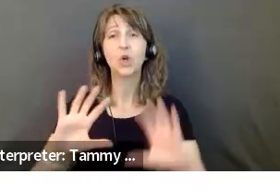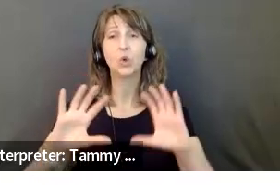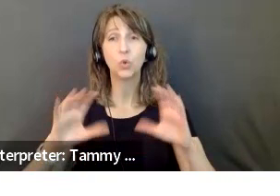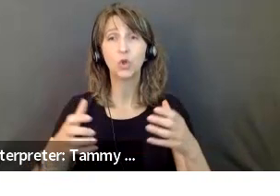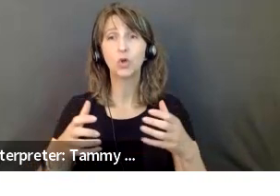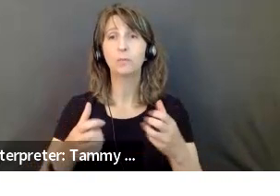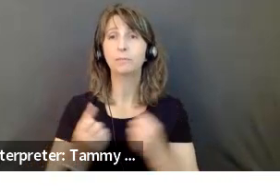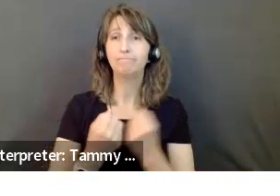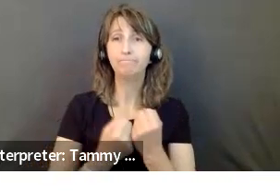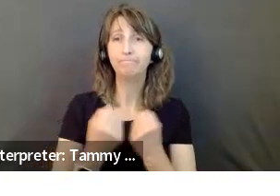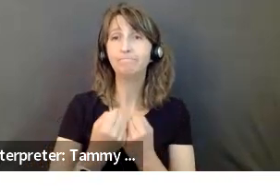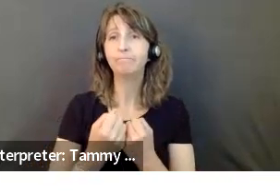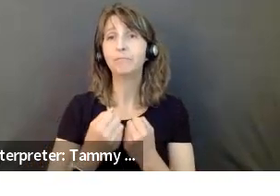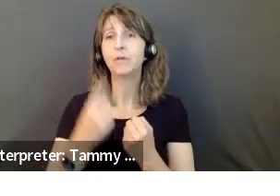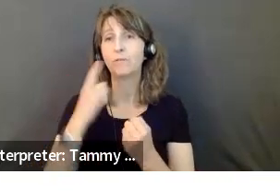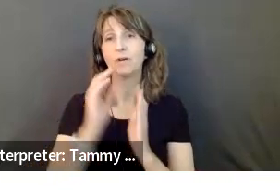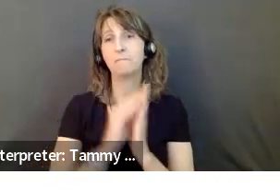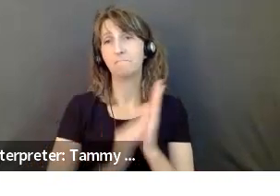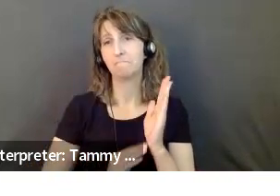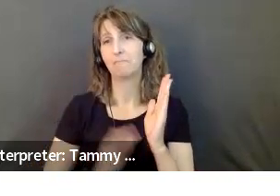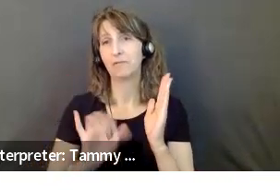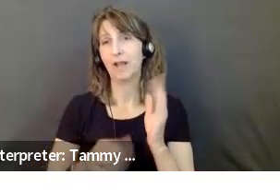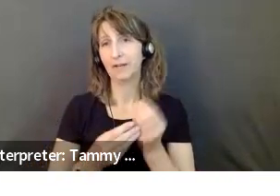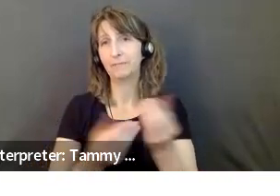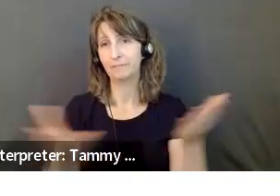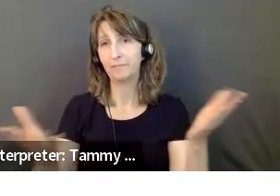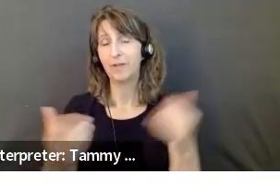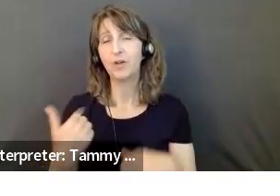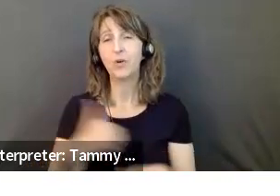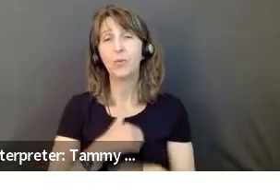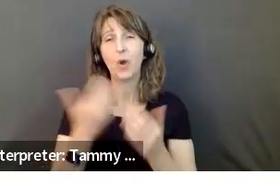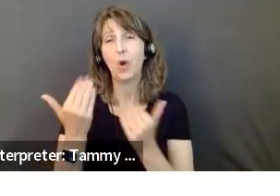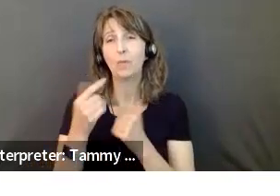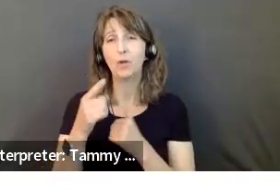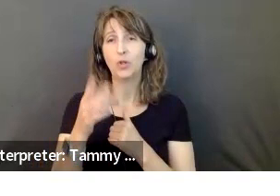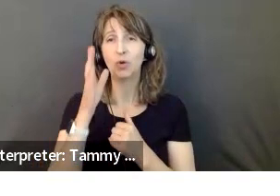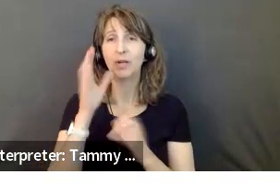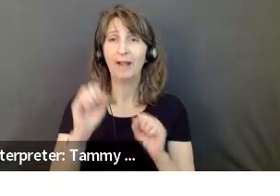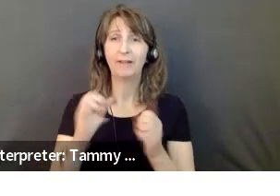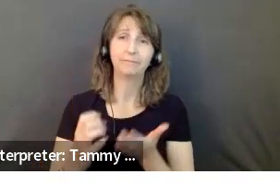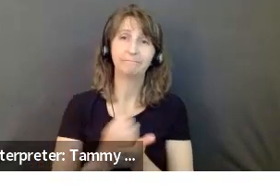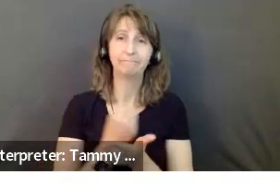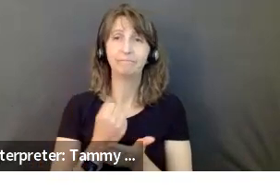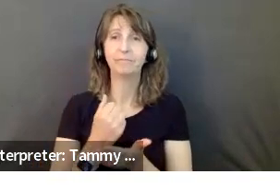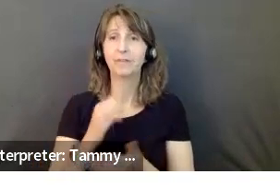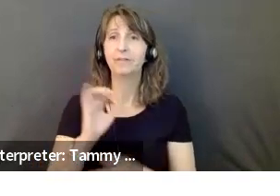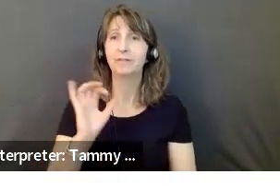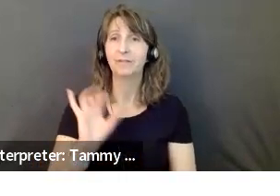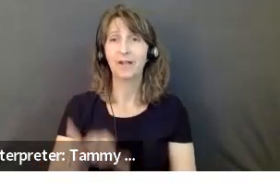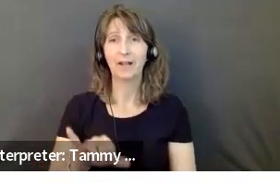So we're super excited and hope that you will find this guide as resourceful and helpful. As we think it is.